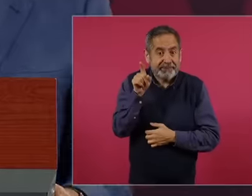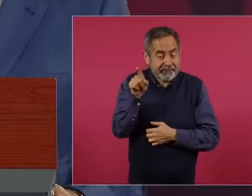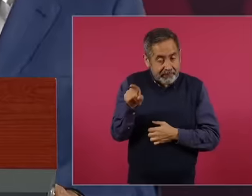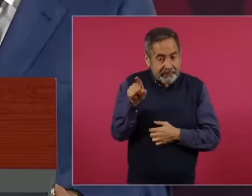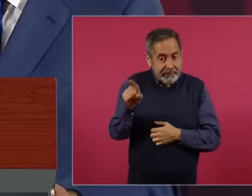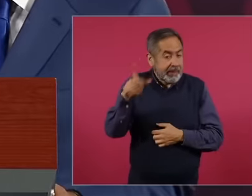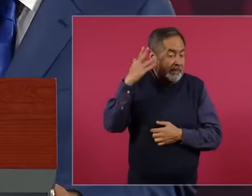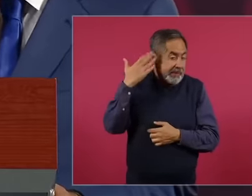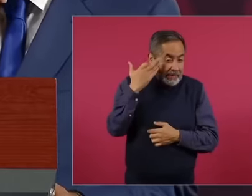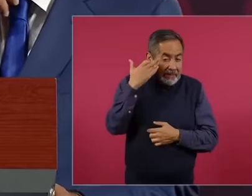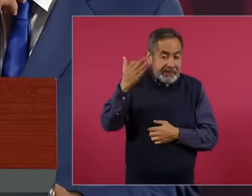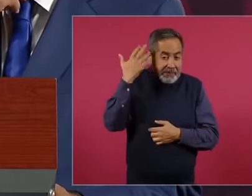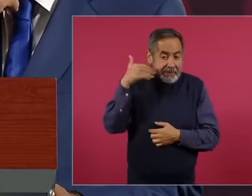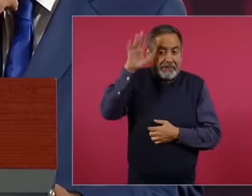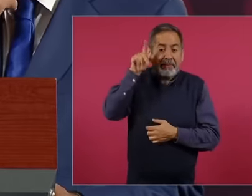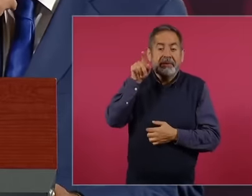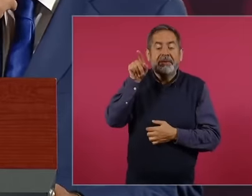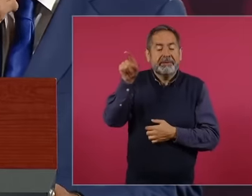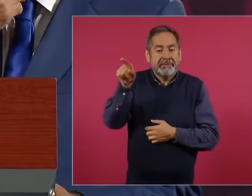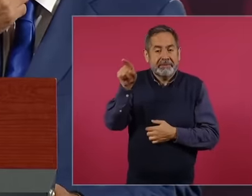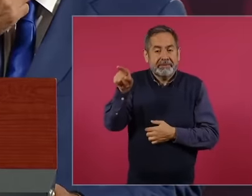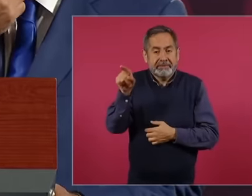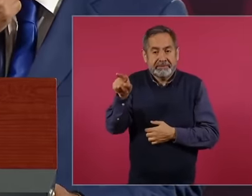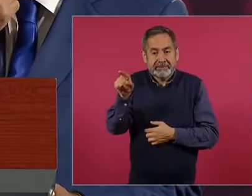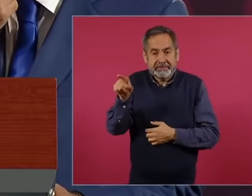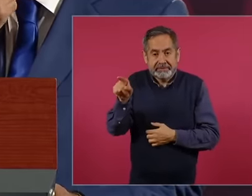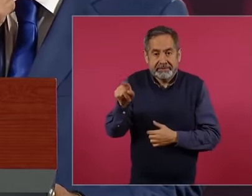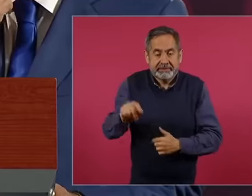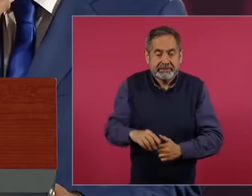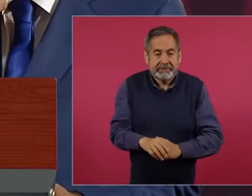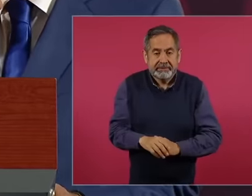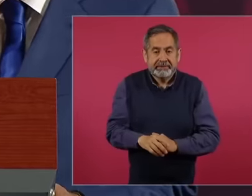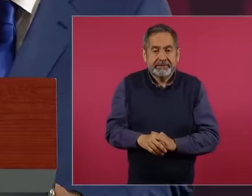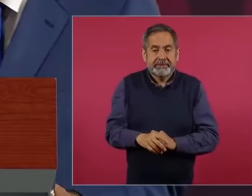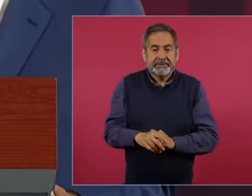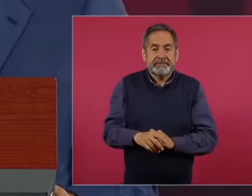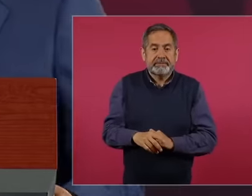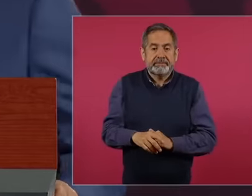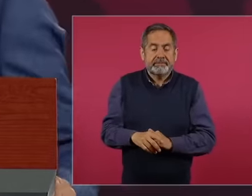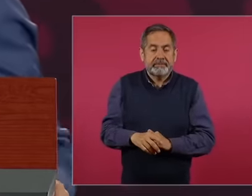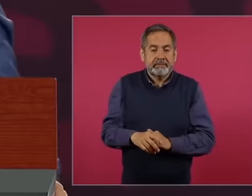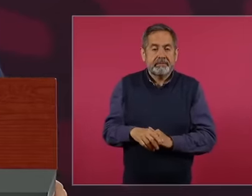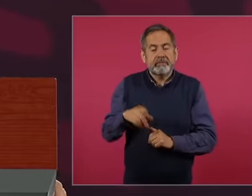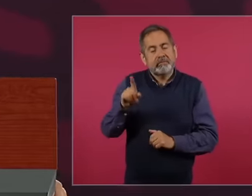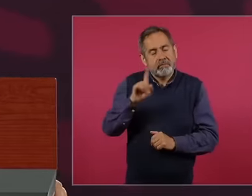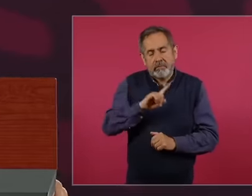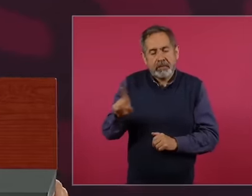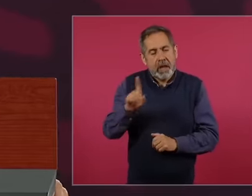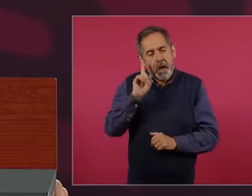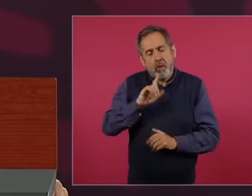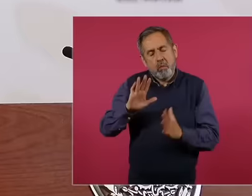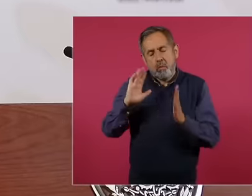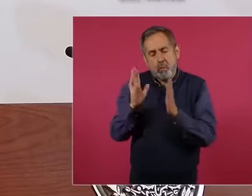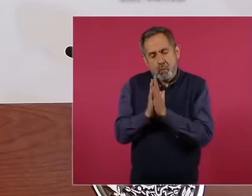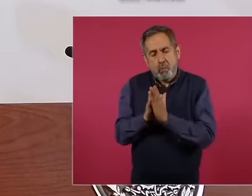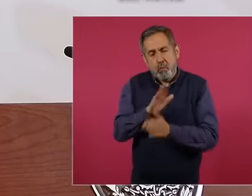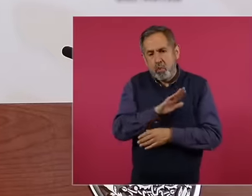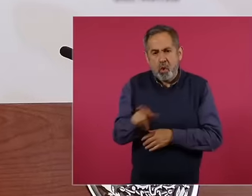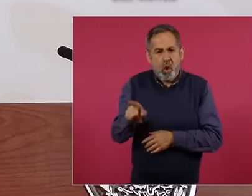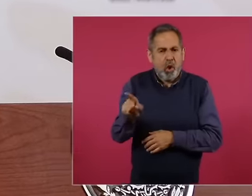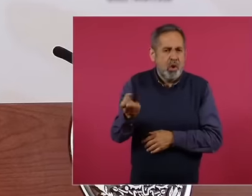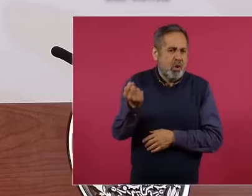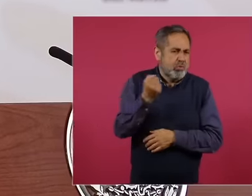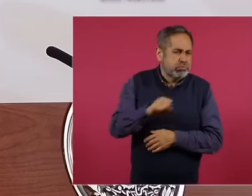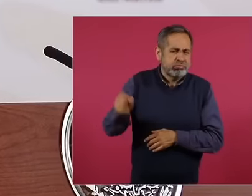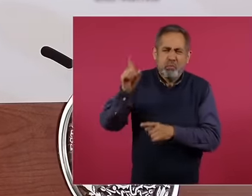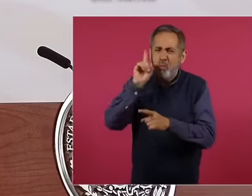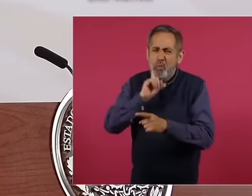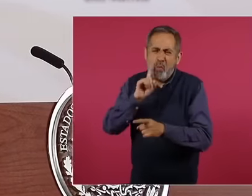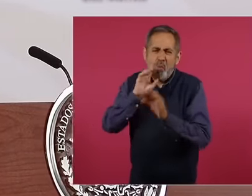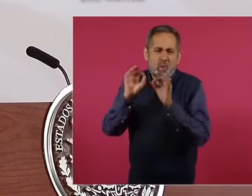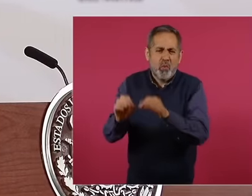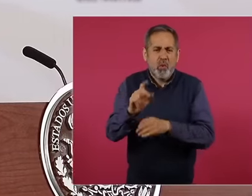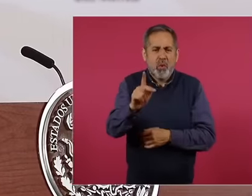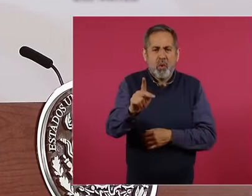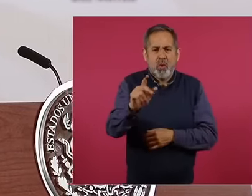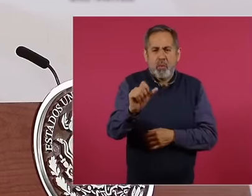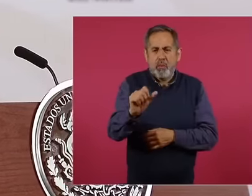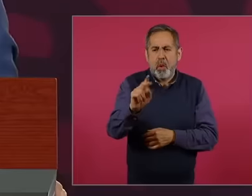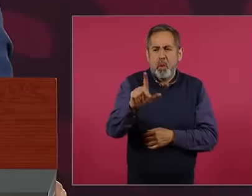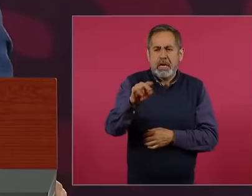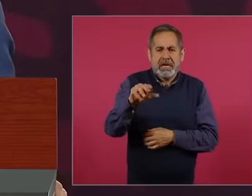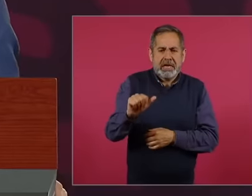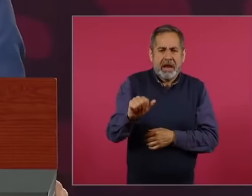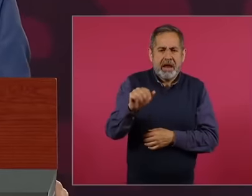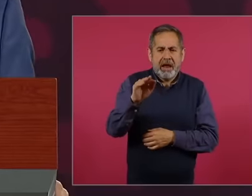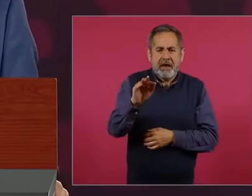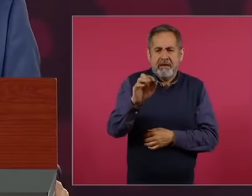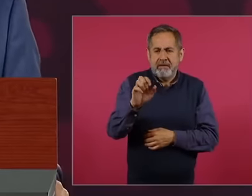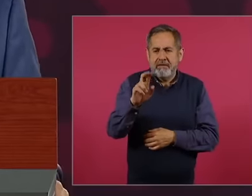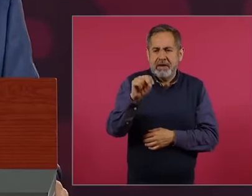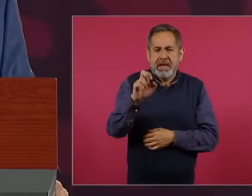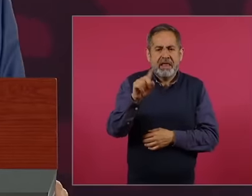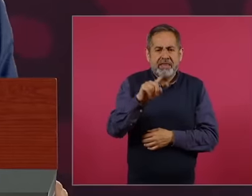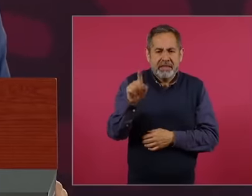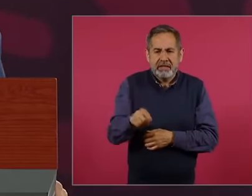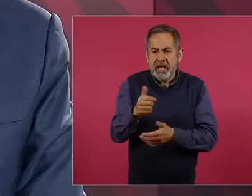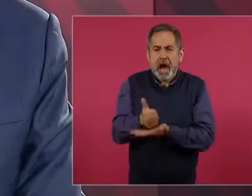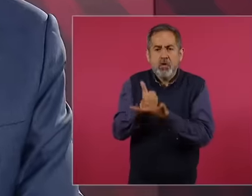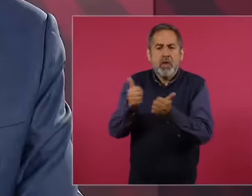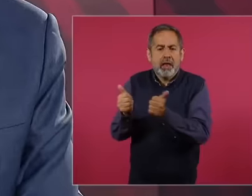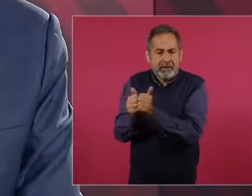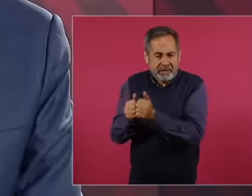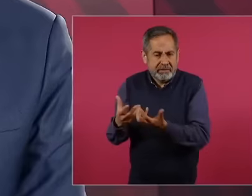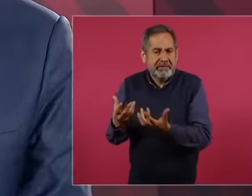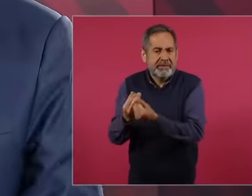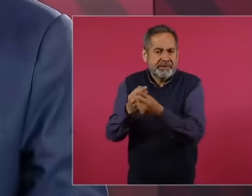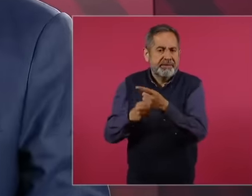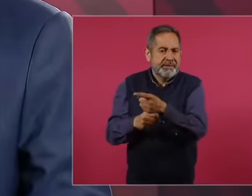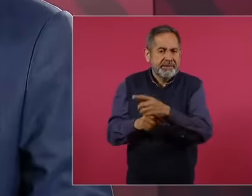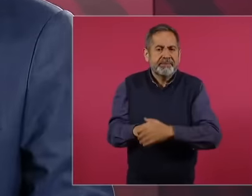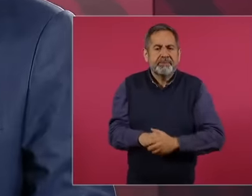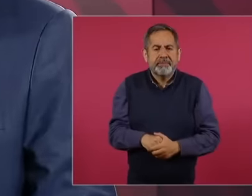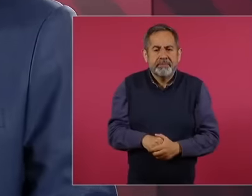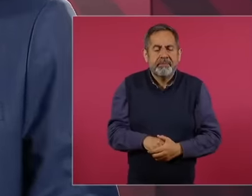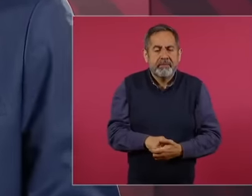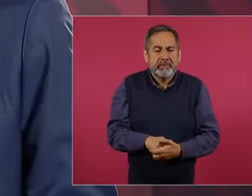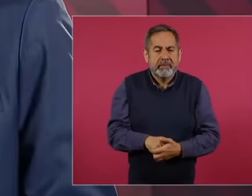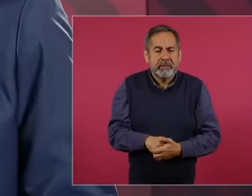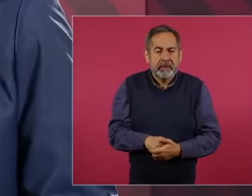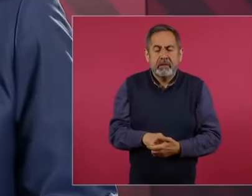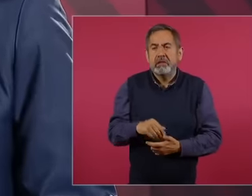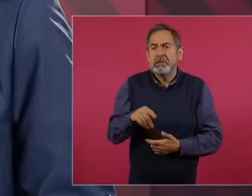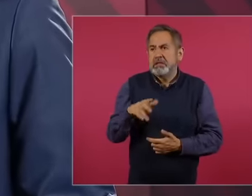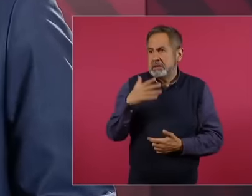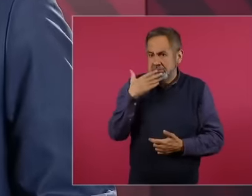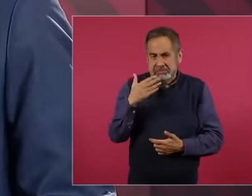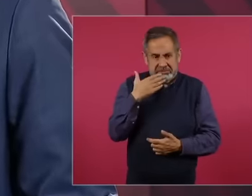time he had the late extraordinary woman Paulina Fernández as an assistant and then they got